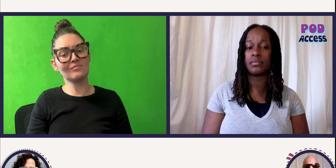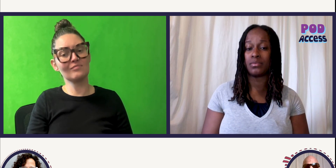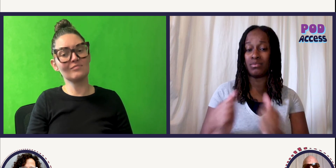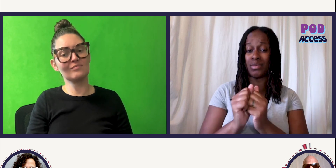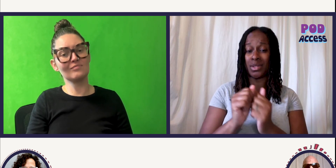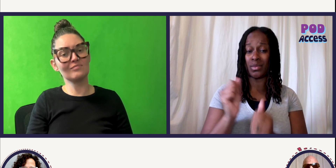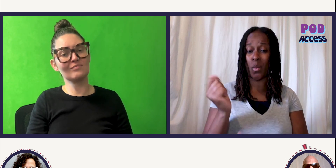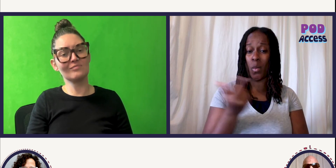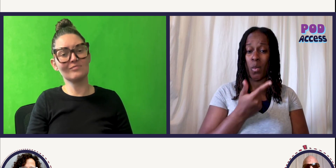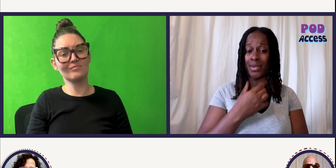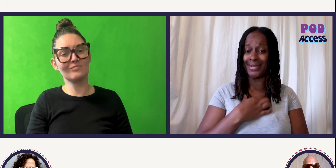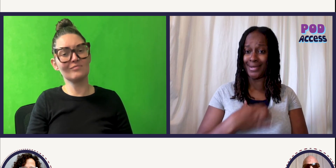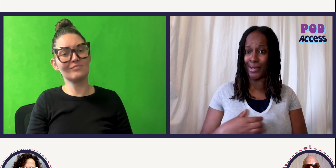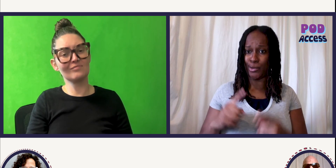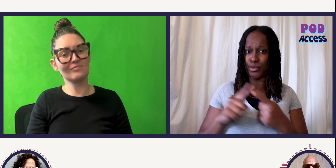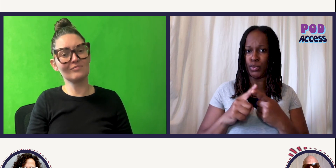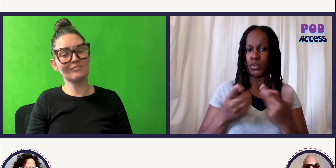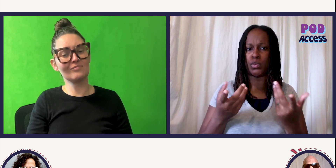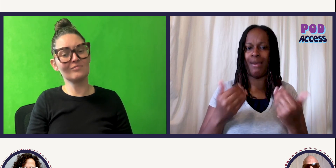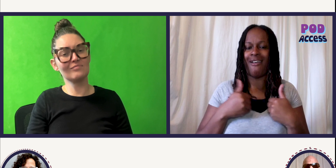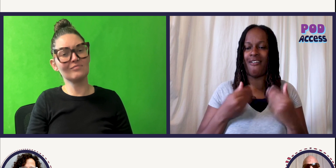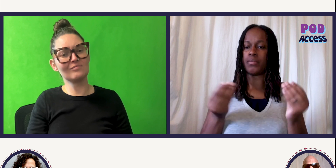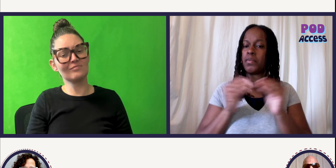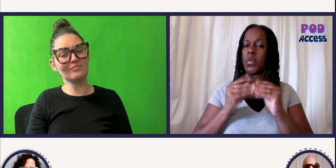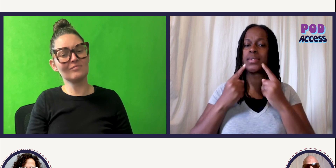All with the desire to have more successful representation in podcasting.